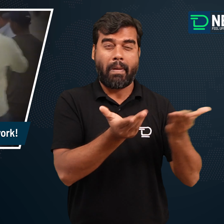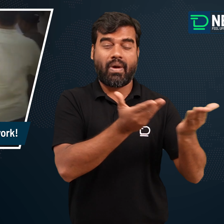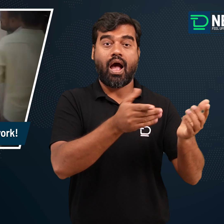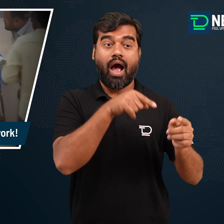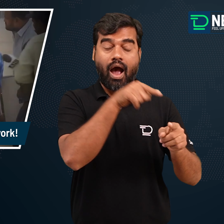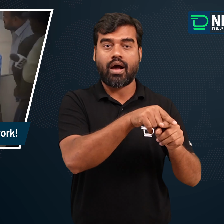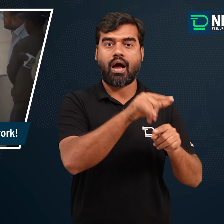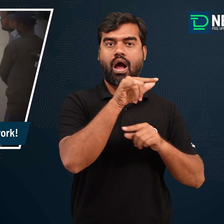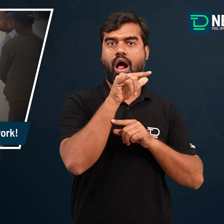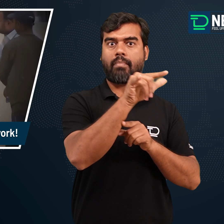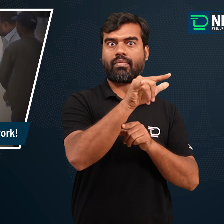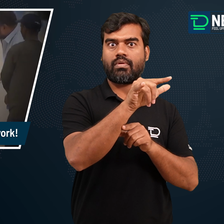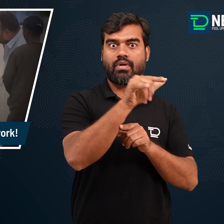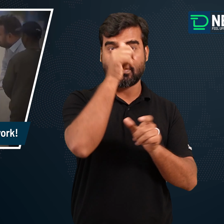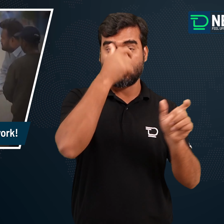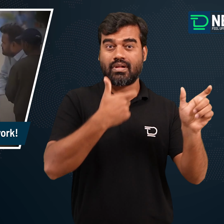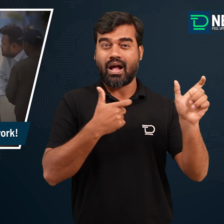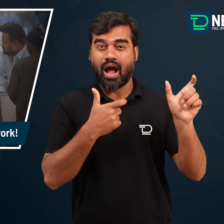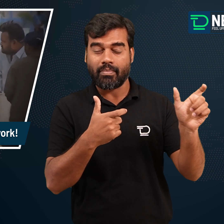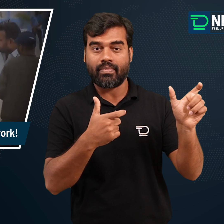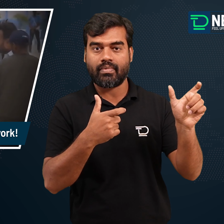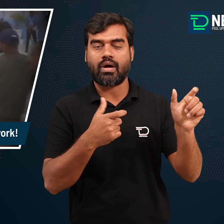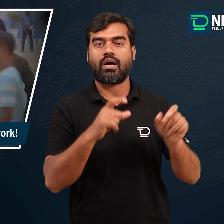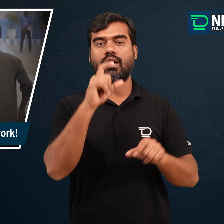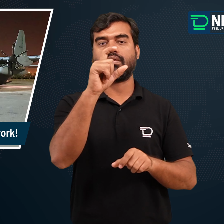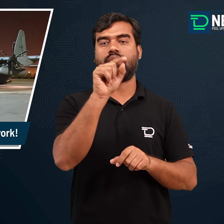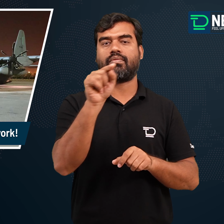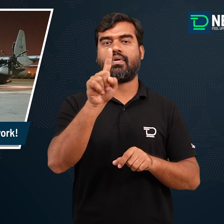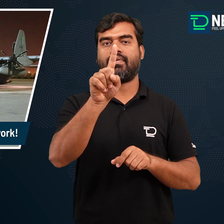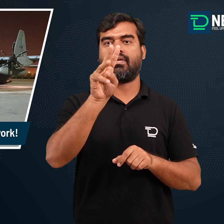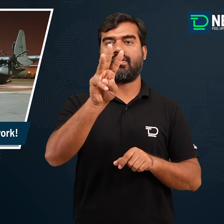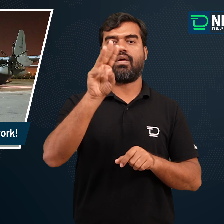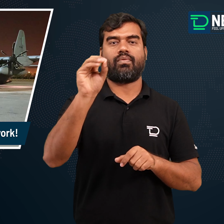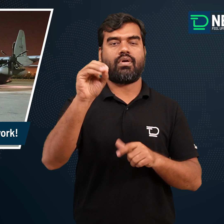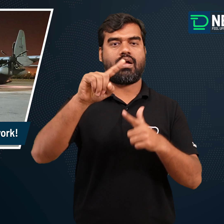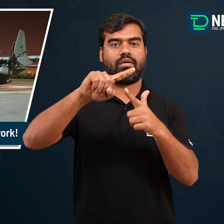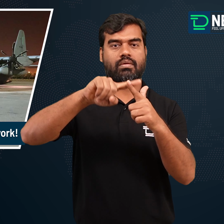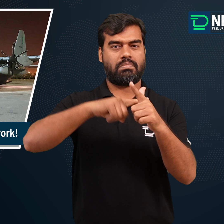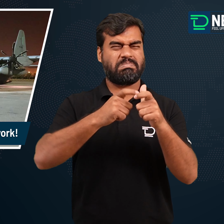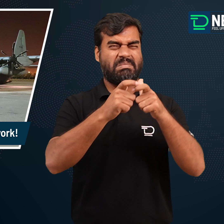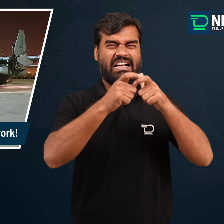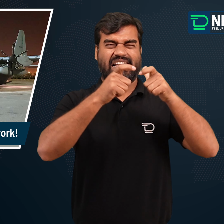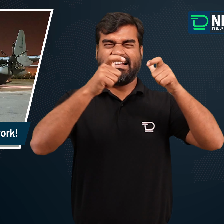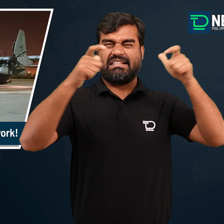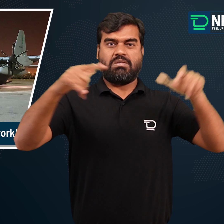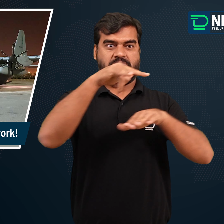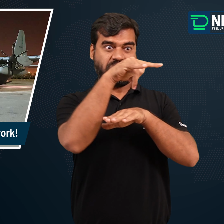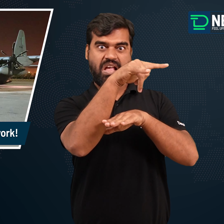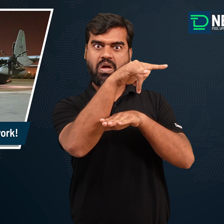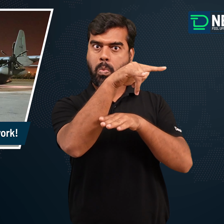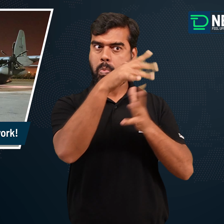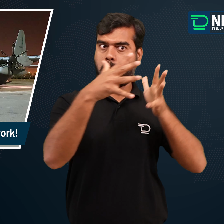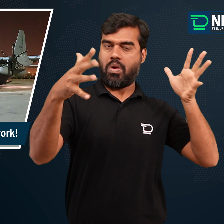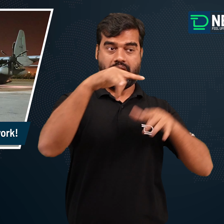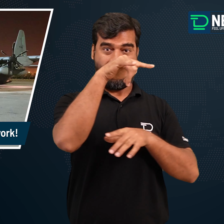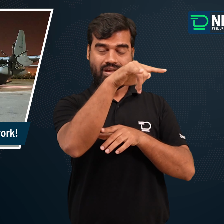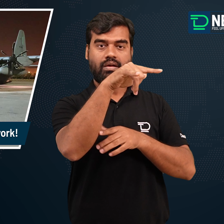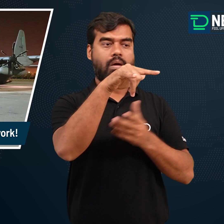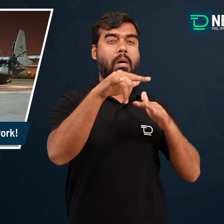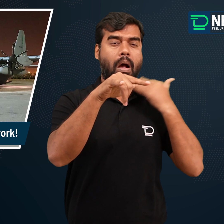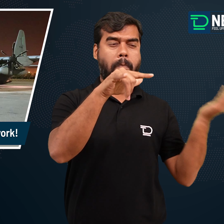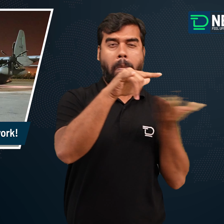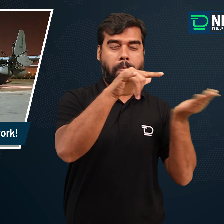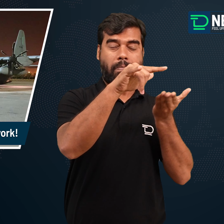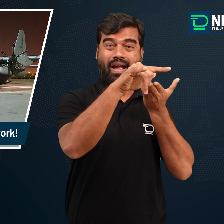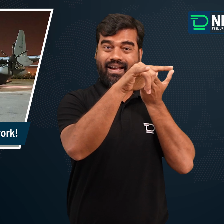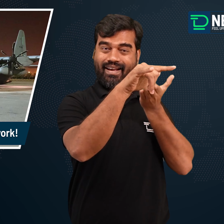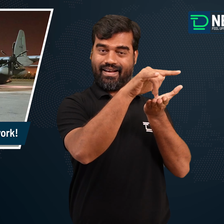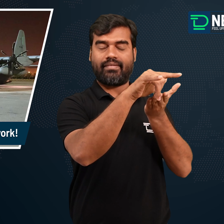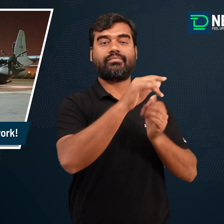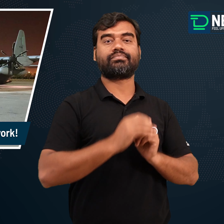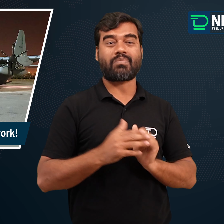An Indian Air Force C-130J was kept on standby in Kuwait.